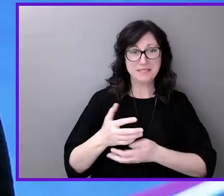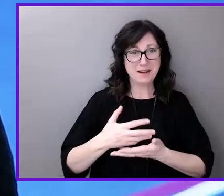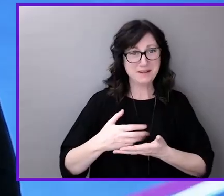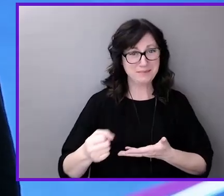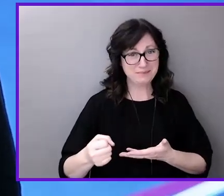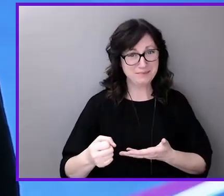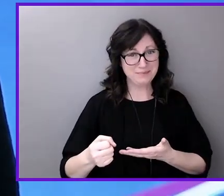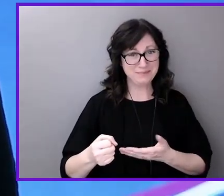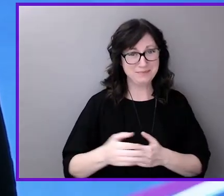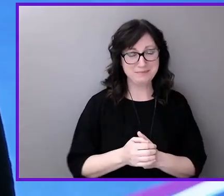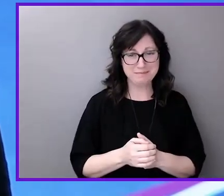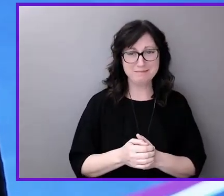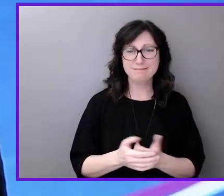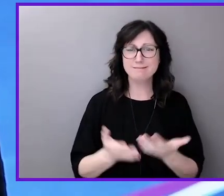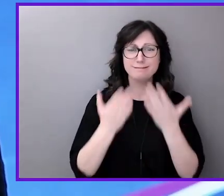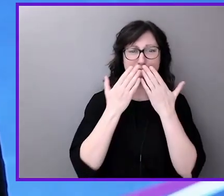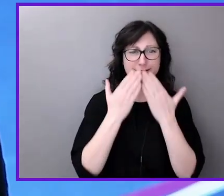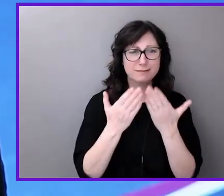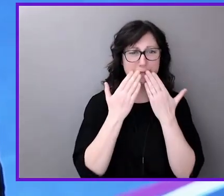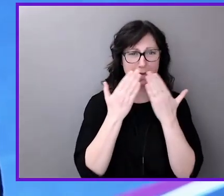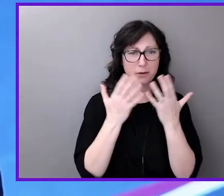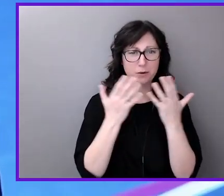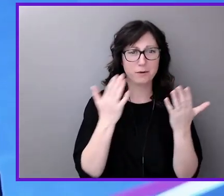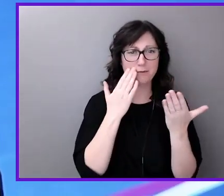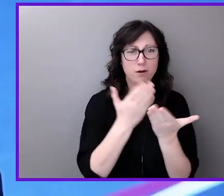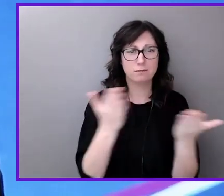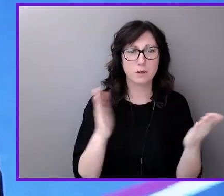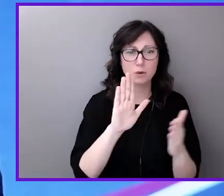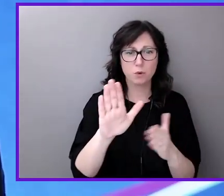I just want to say thank you so much for all of your questions.